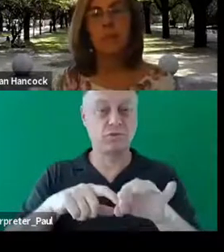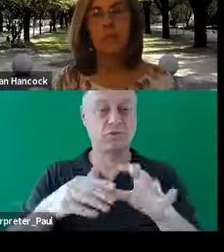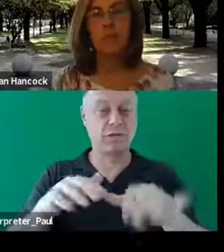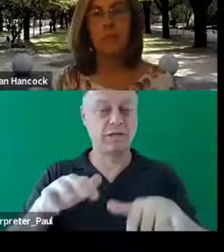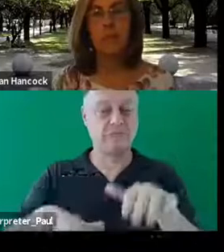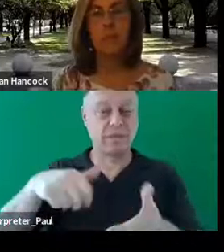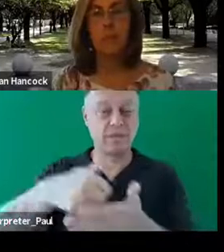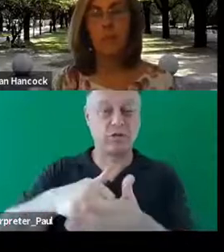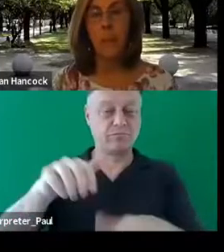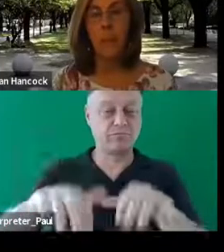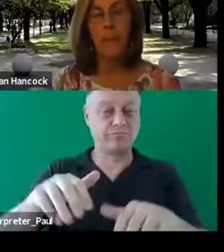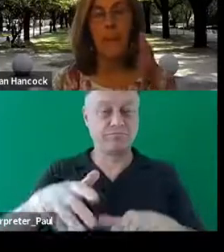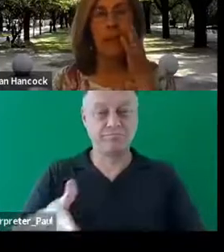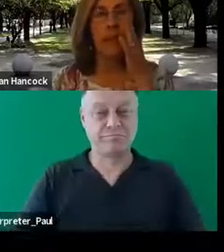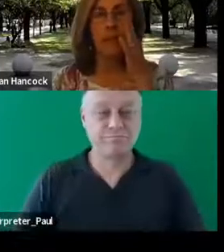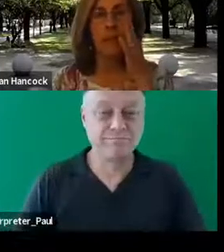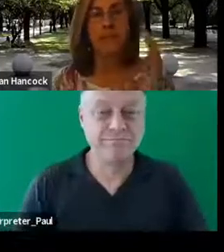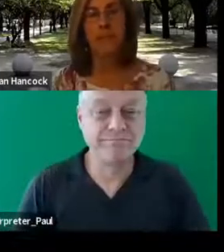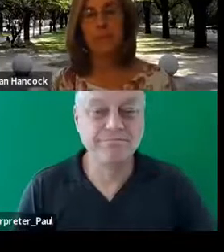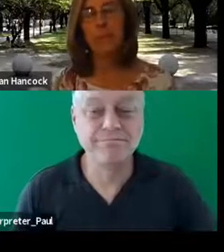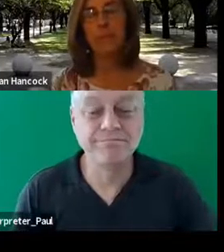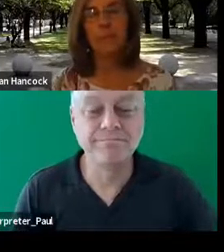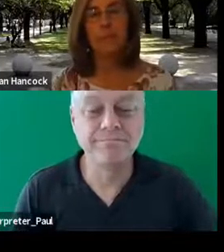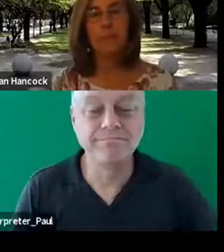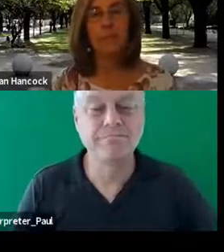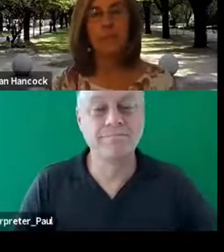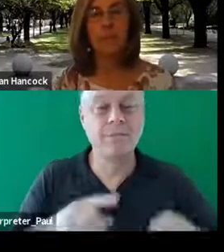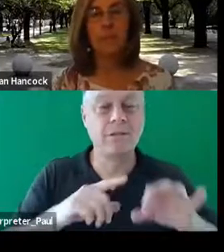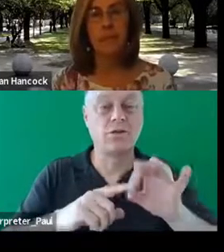the bottom. If you see in the bottom of your screen, in the middle there’s a Q&A. So put your